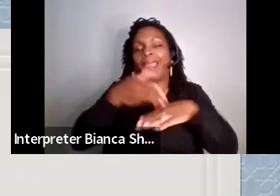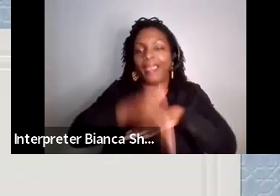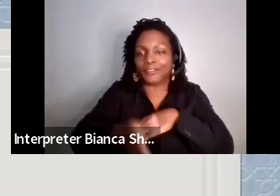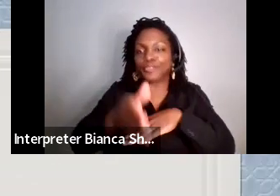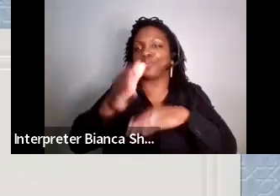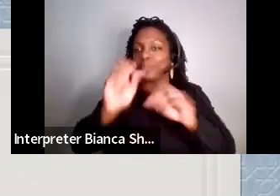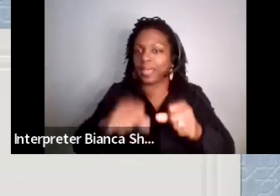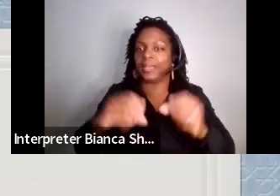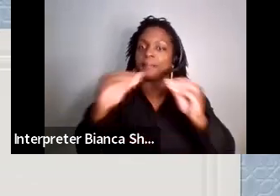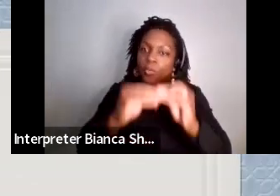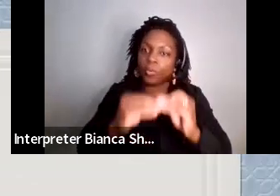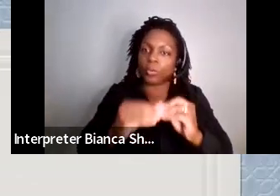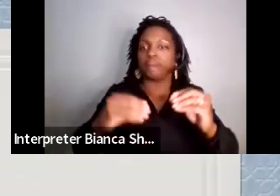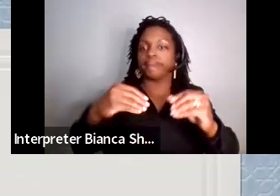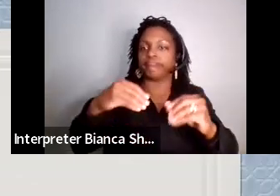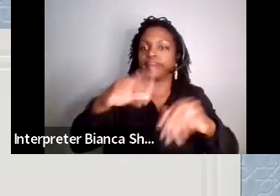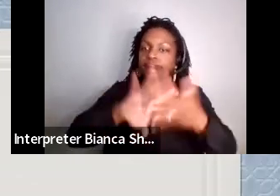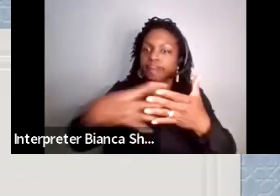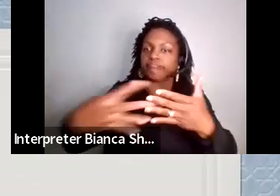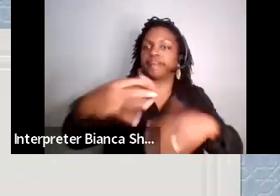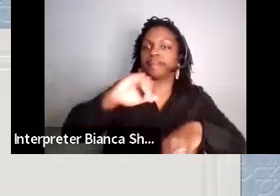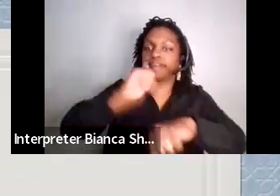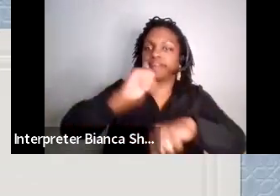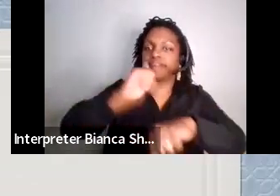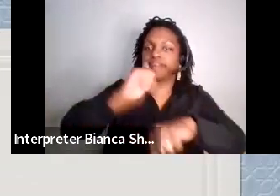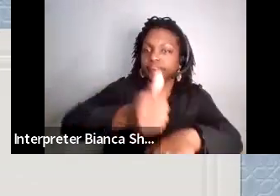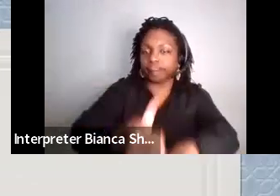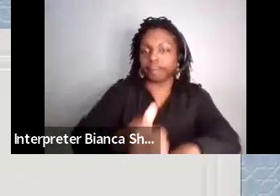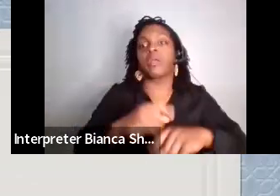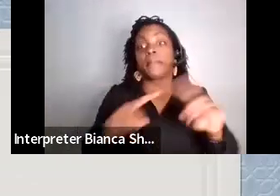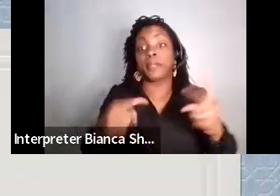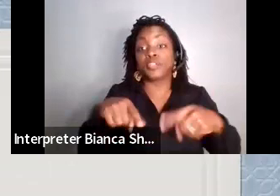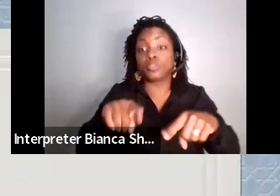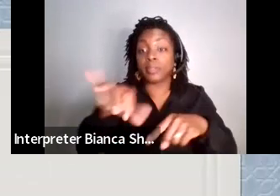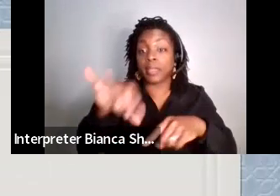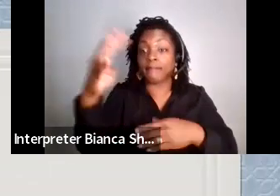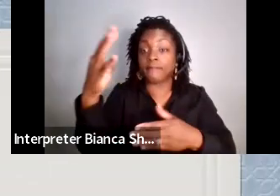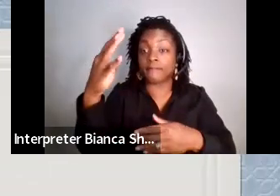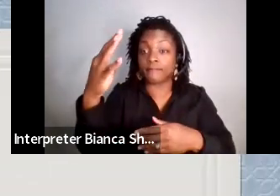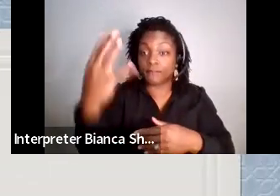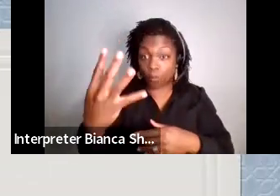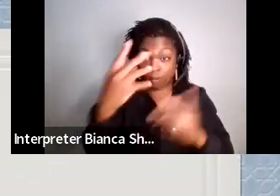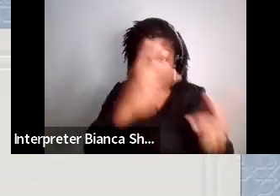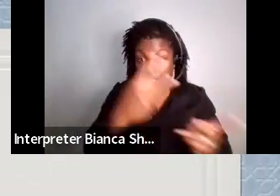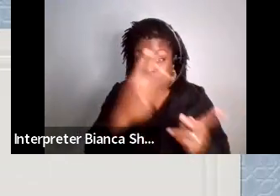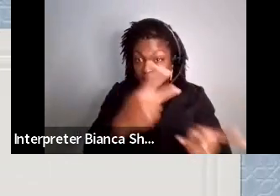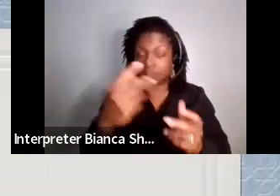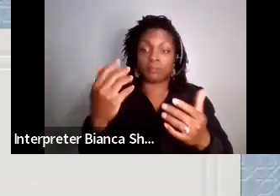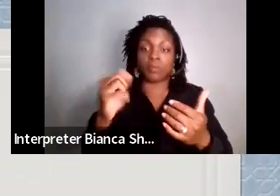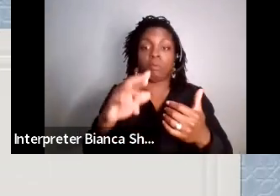During the match to ensure it's an effective and meaningful fulfilling match for both parties At the end.